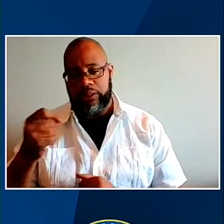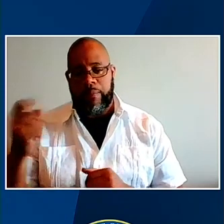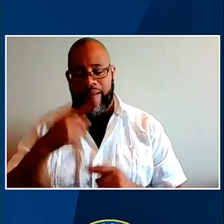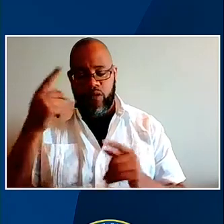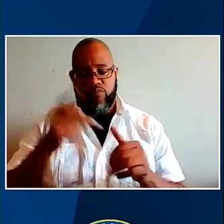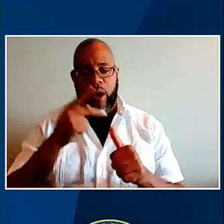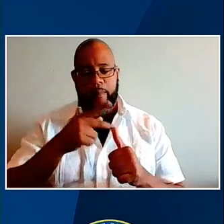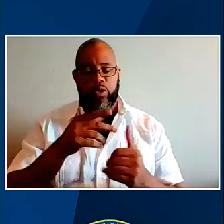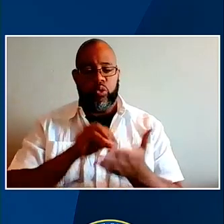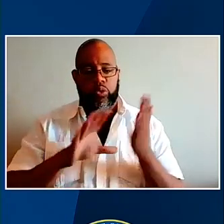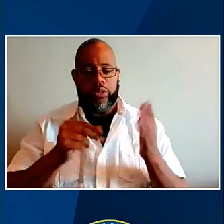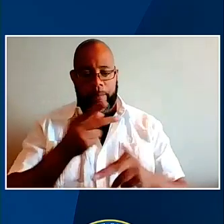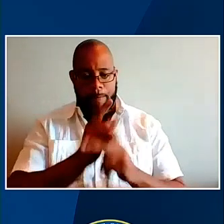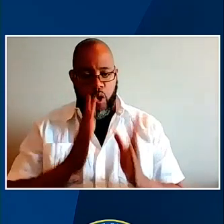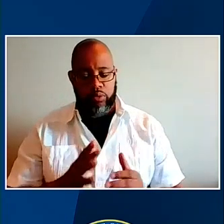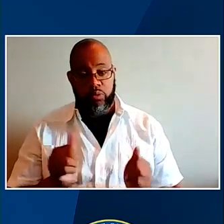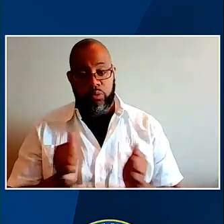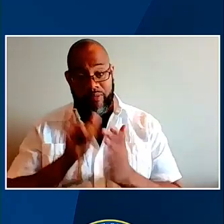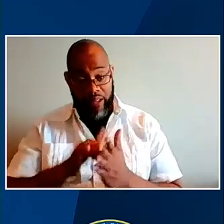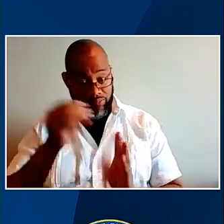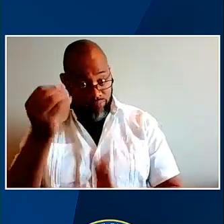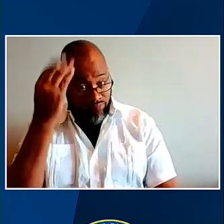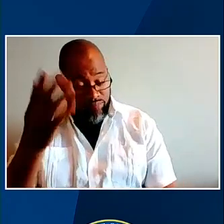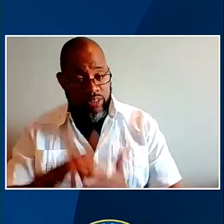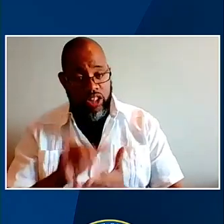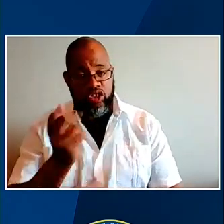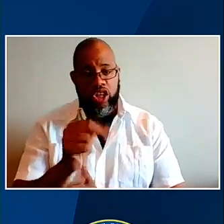So, with that being said, John, you have the floor, go ahead.